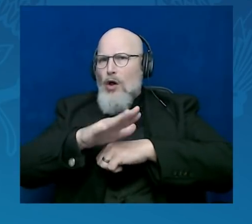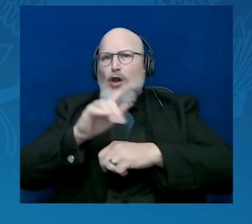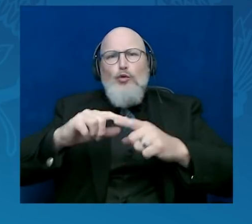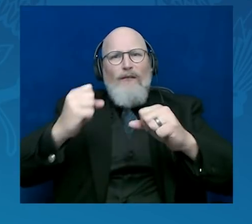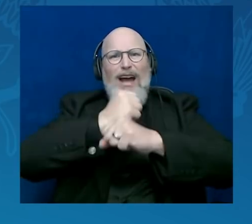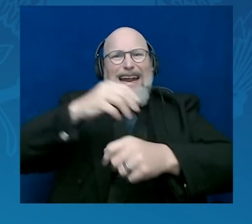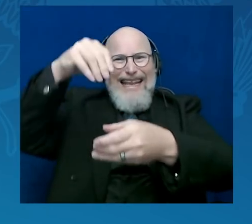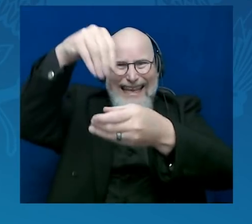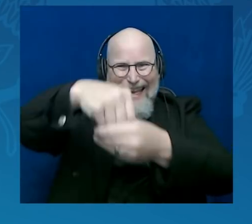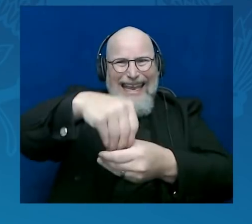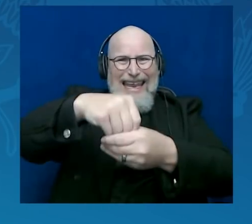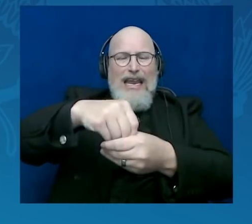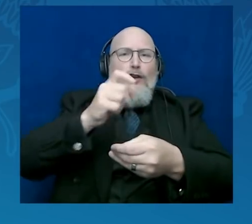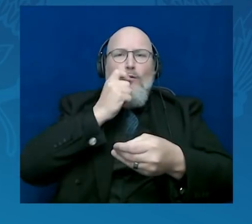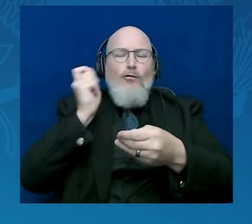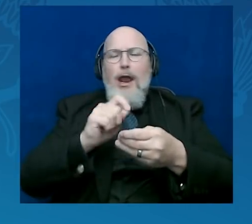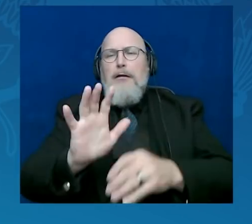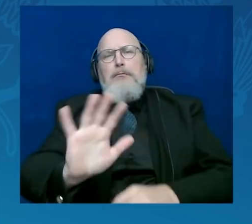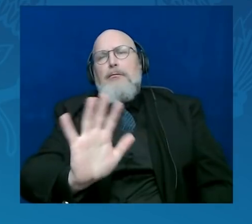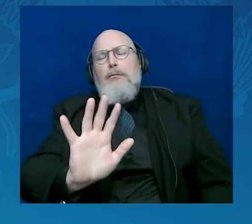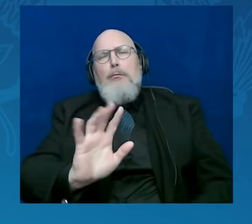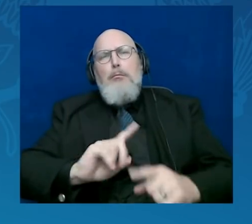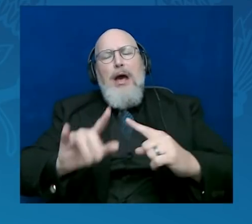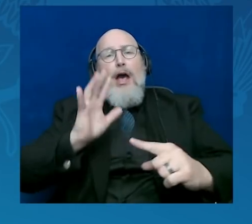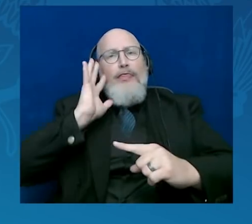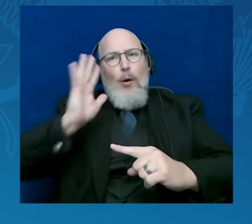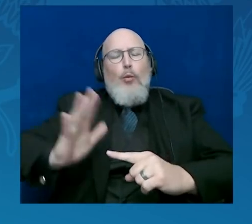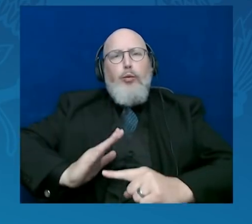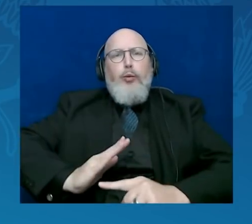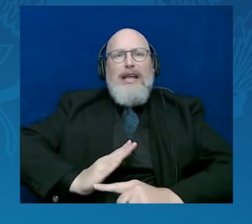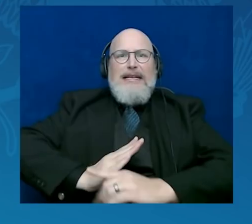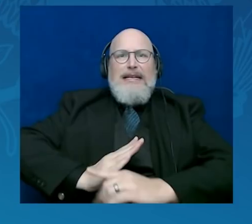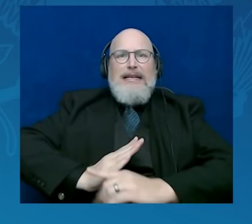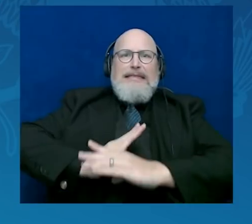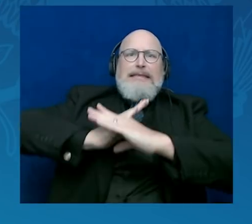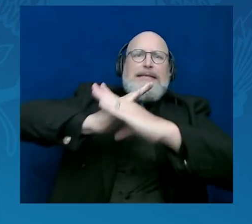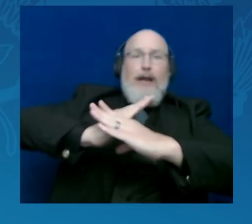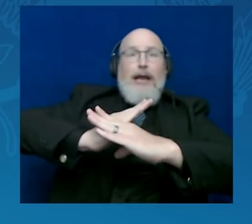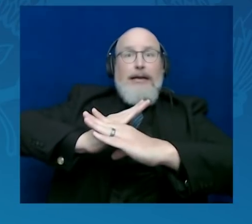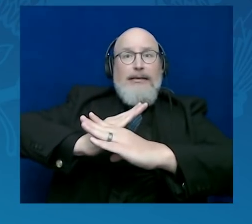but they will defend every inch of NATO territory.